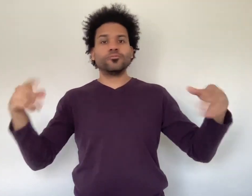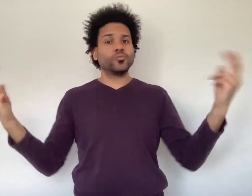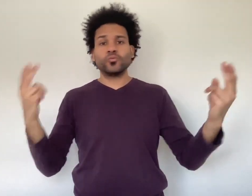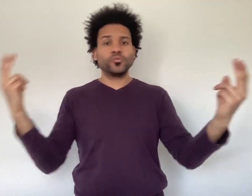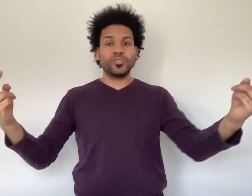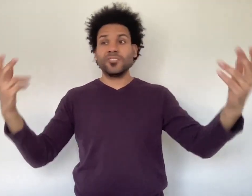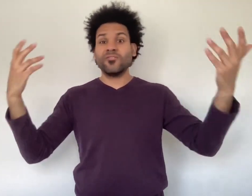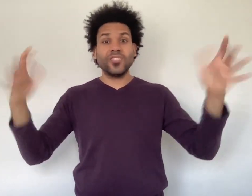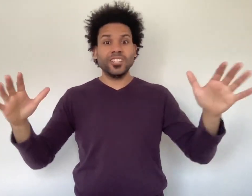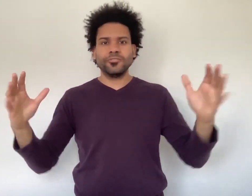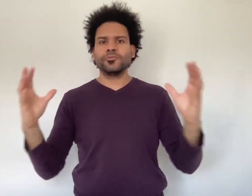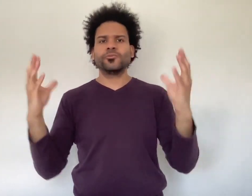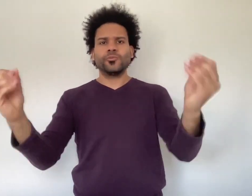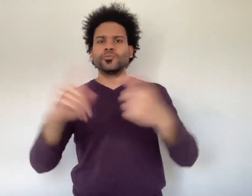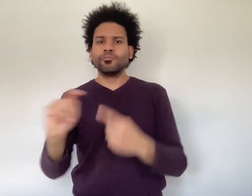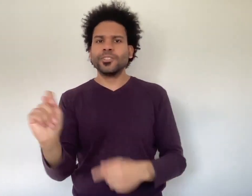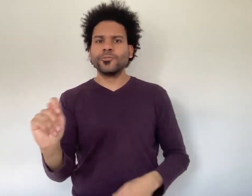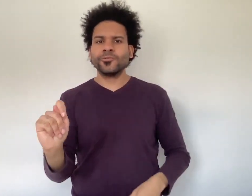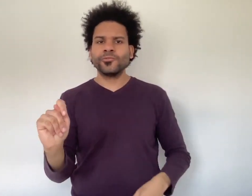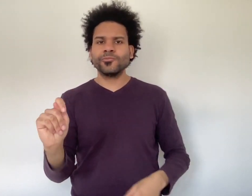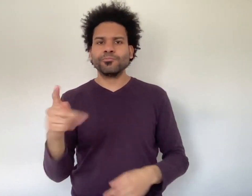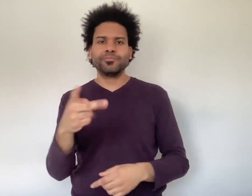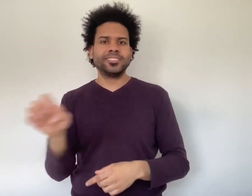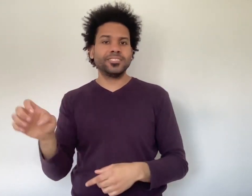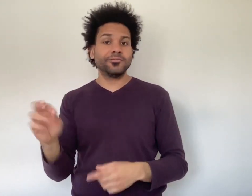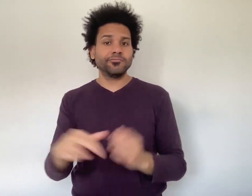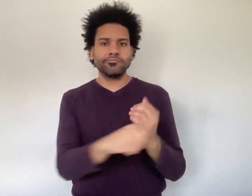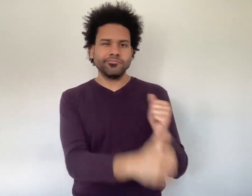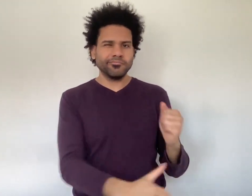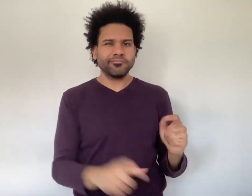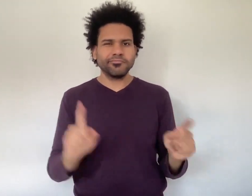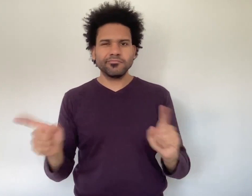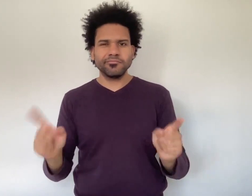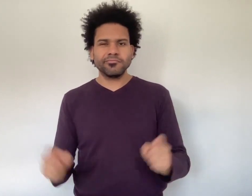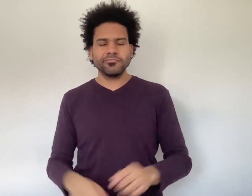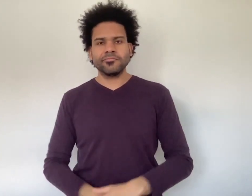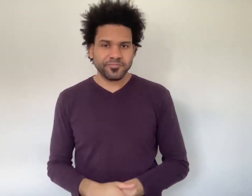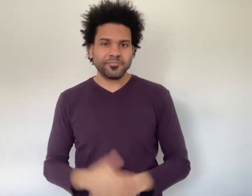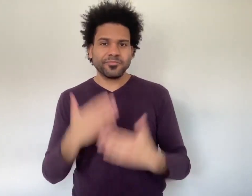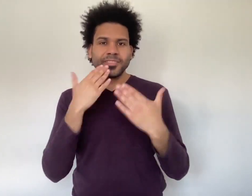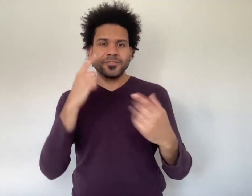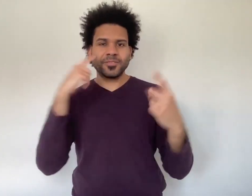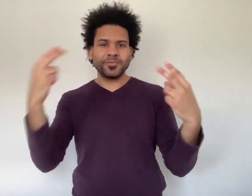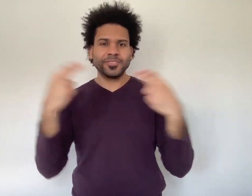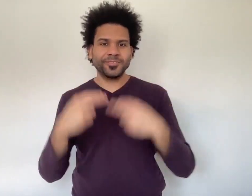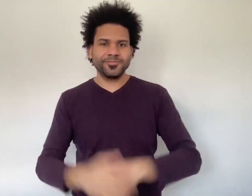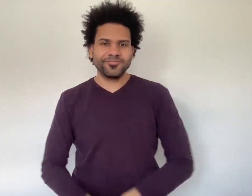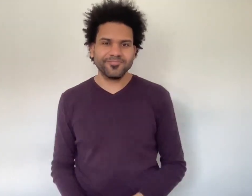Once these elements have been used, they will removed by urine or feces. Thank you for watching this video.